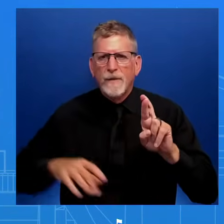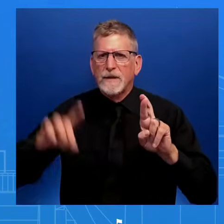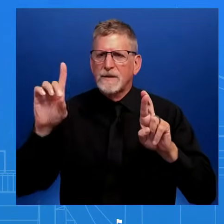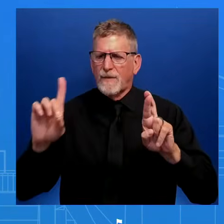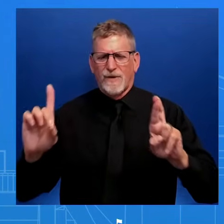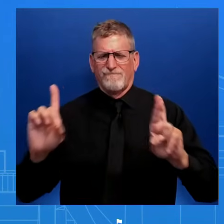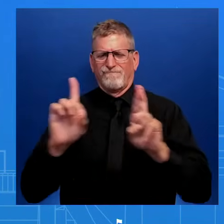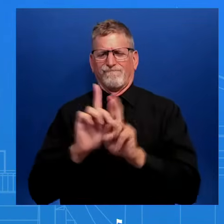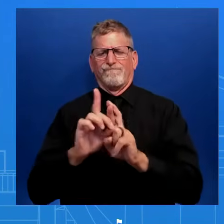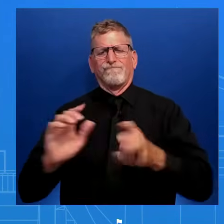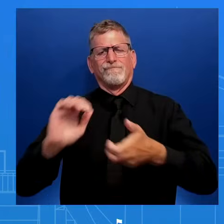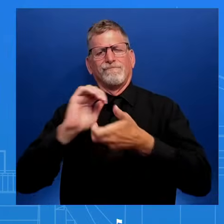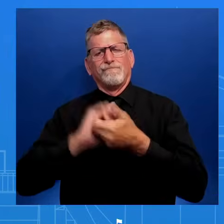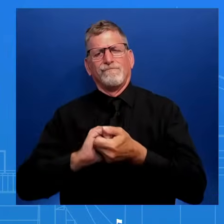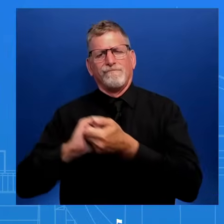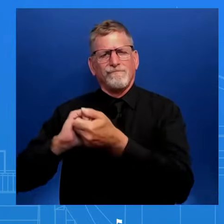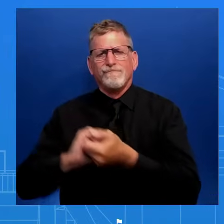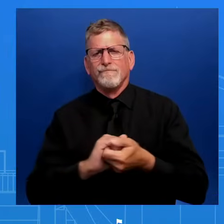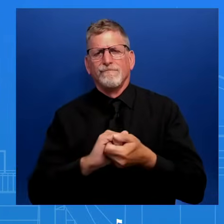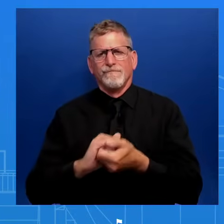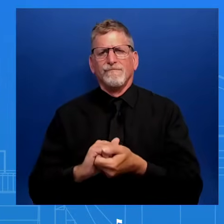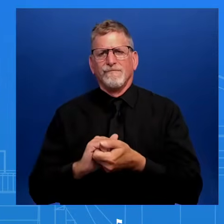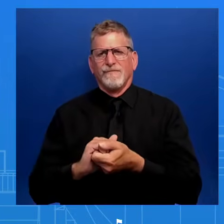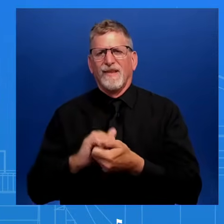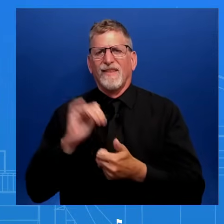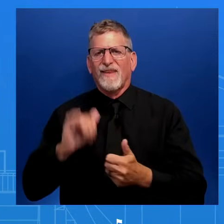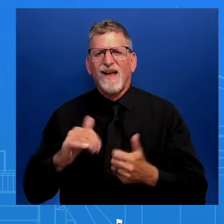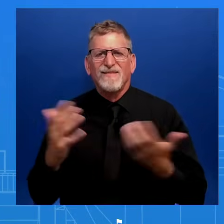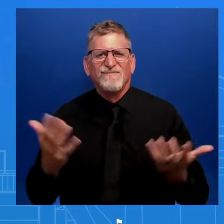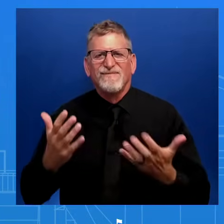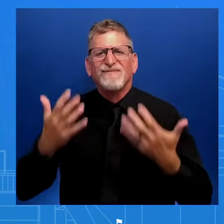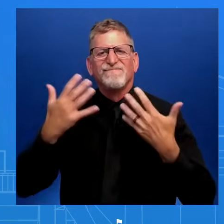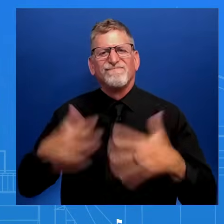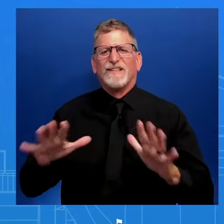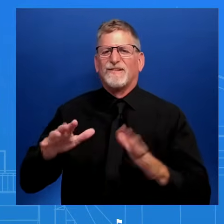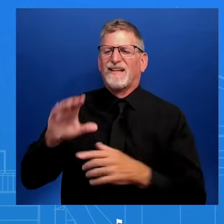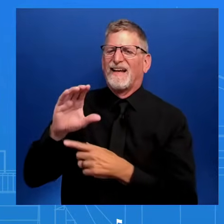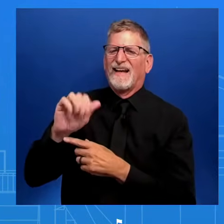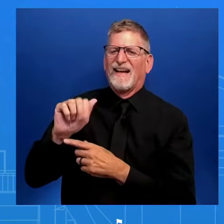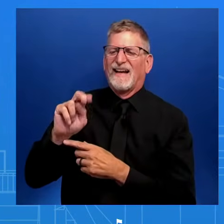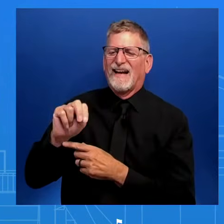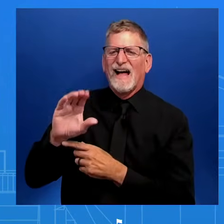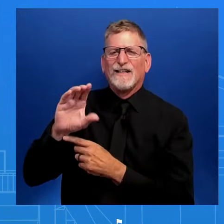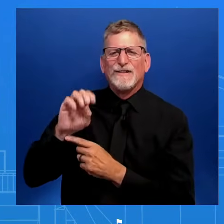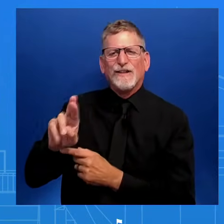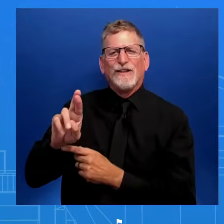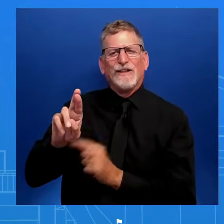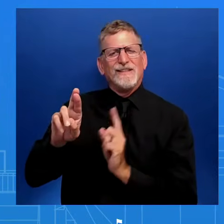because the Russians are blocking the Ukrainians from providing that grain to those countries.